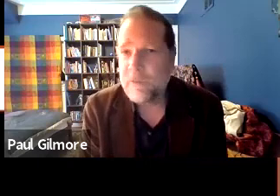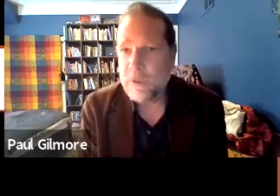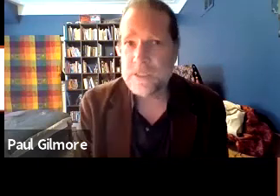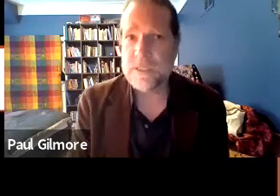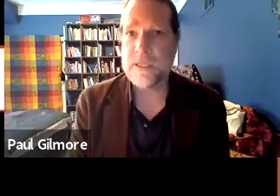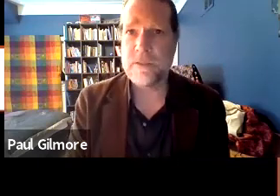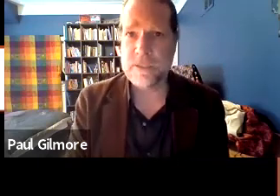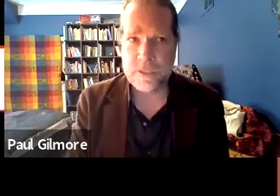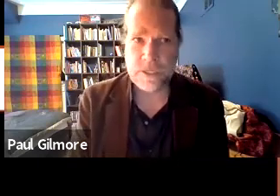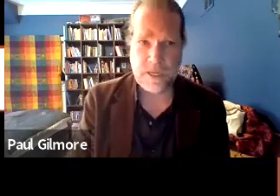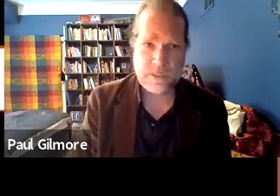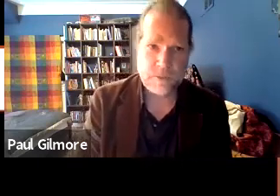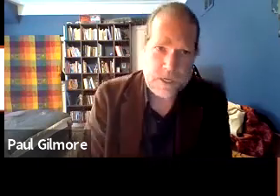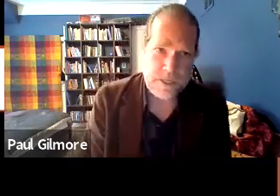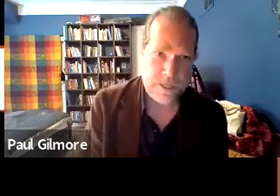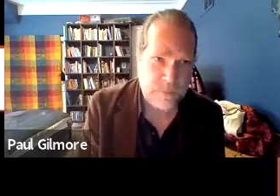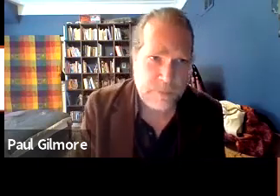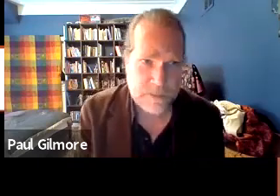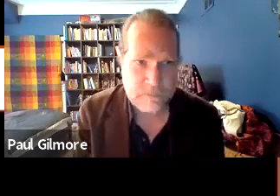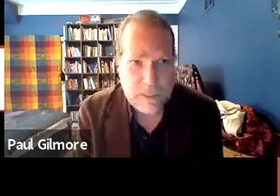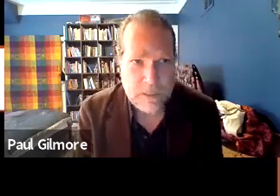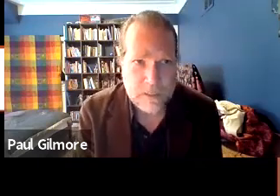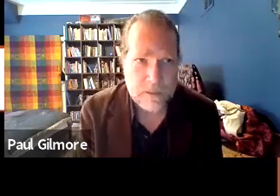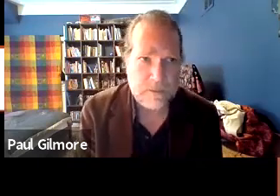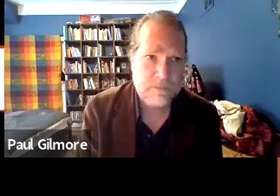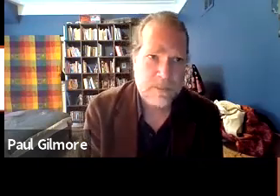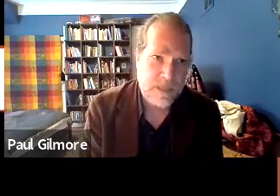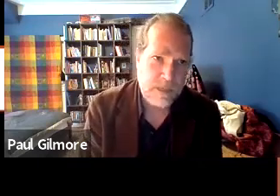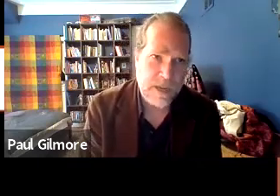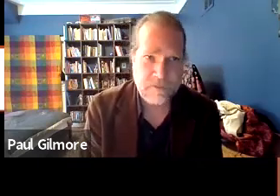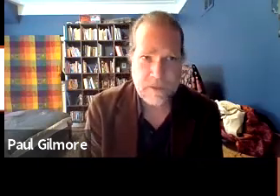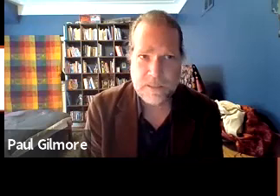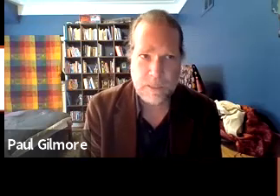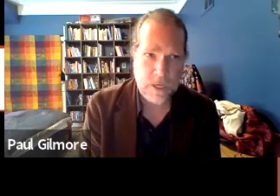focuses in on the Sedition Acts where john adams made it illegal to say bad things about